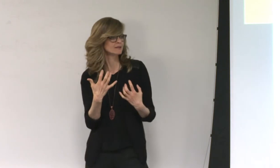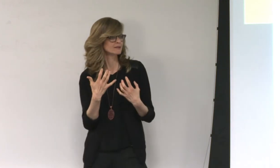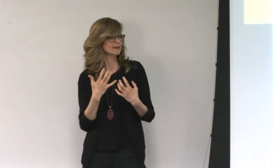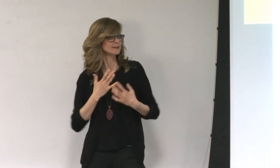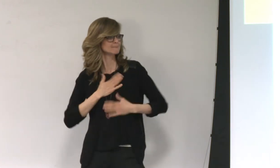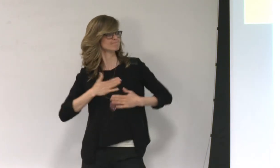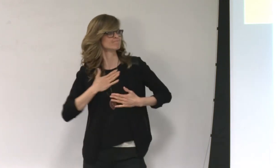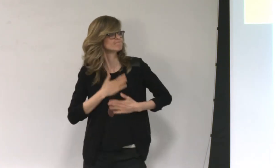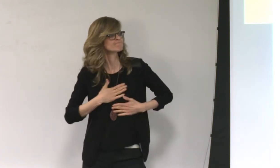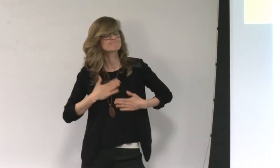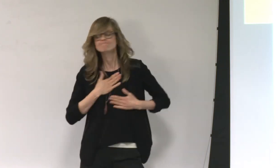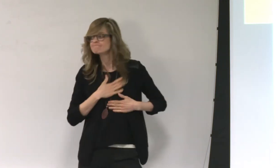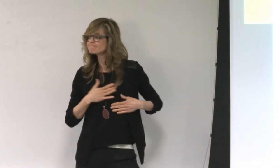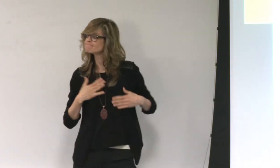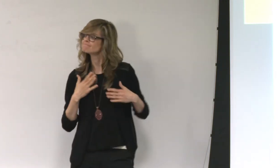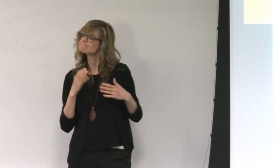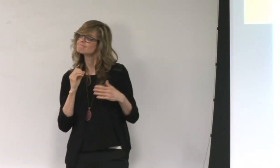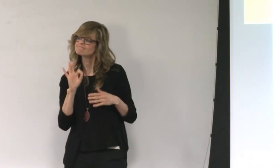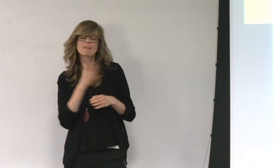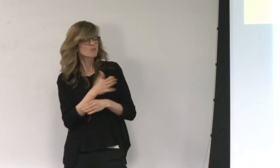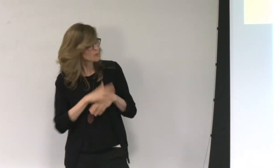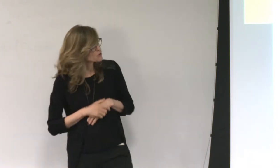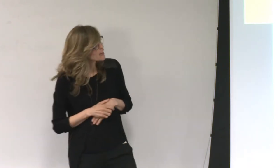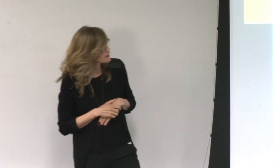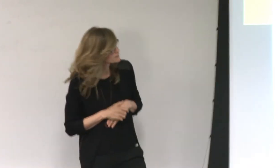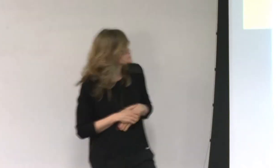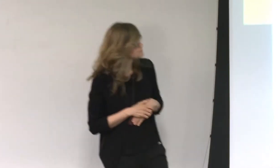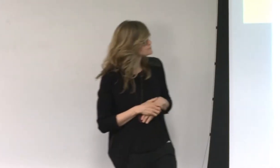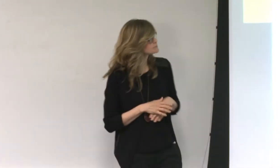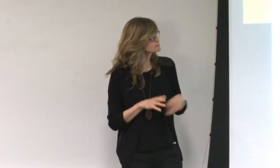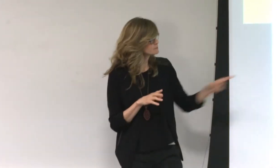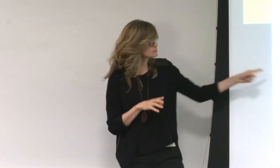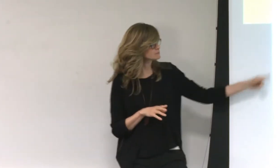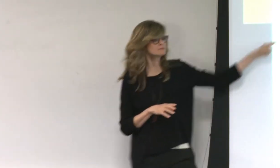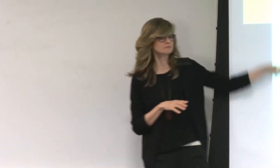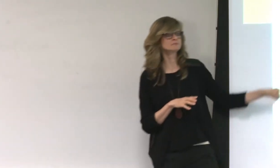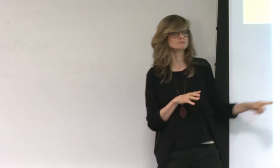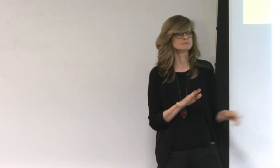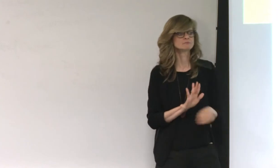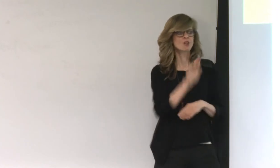AND THE EFFECT THAT THAT HAD ON THE PARTICIPANTS, PLEASURABLE OR OTHERWISE.